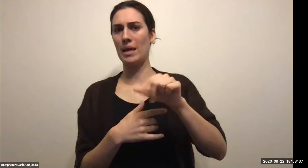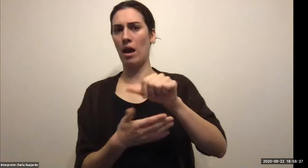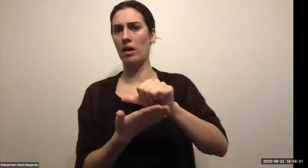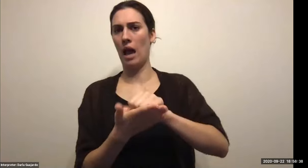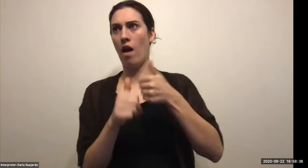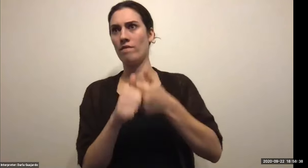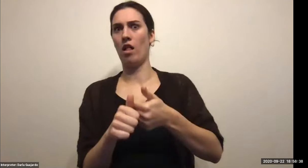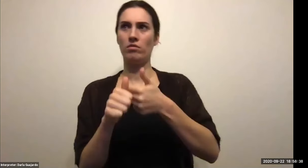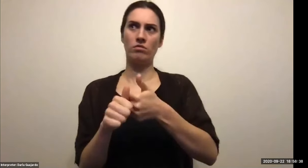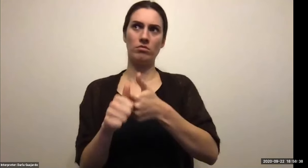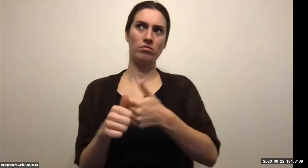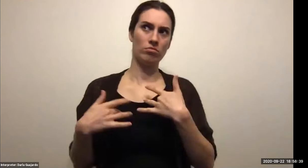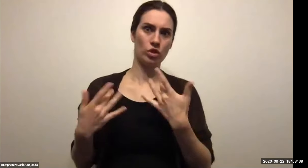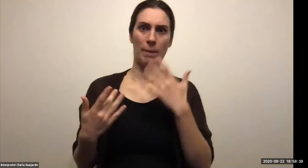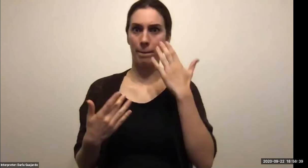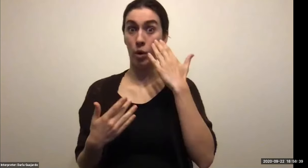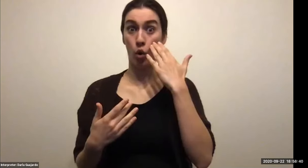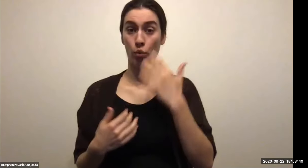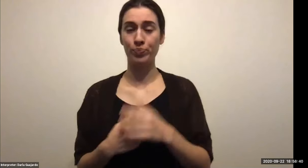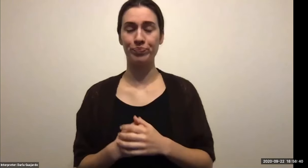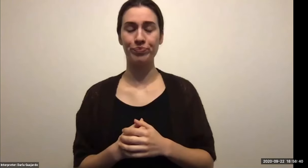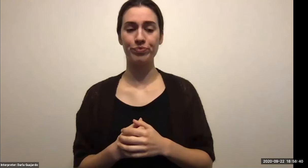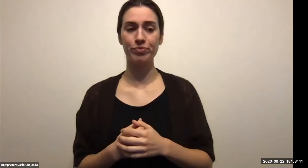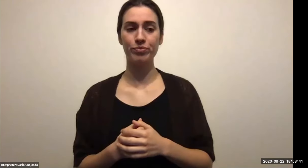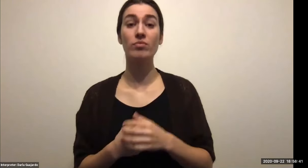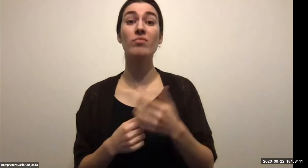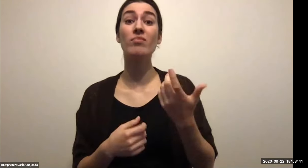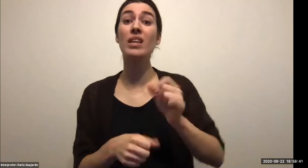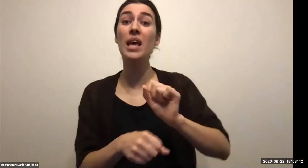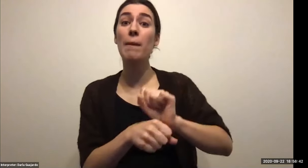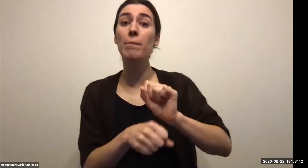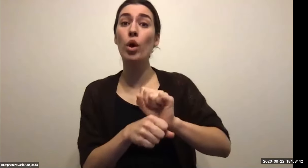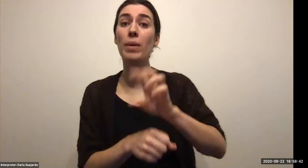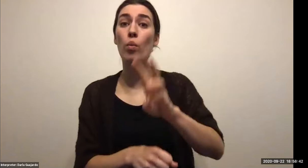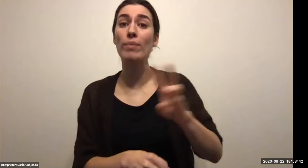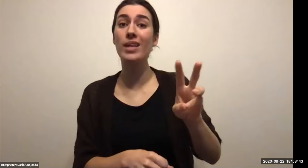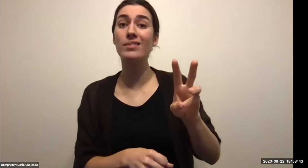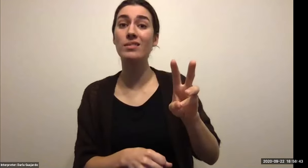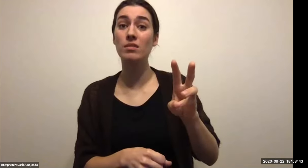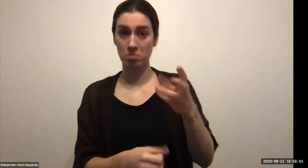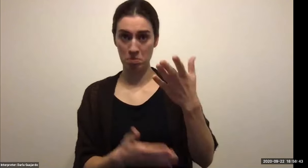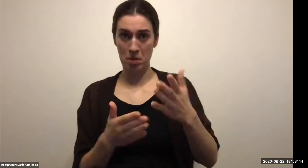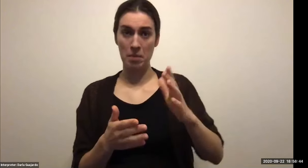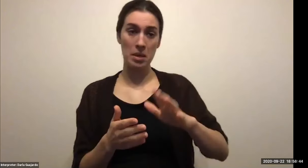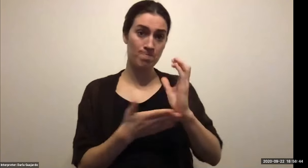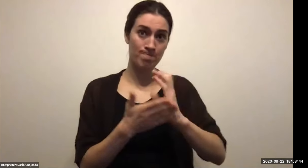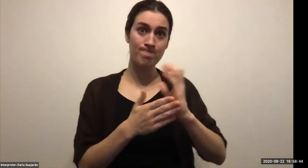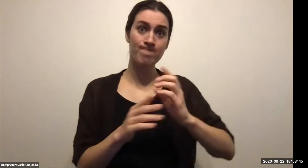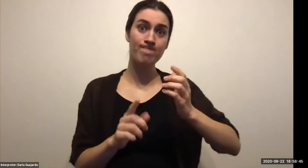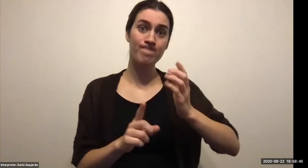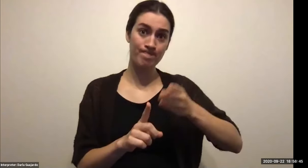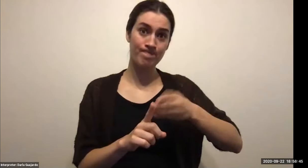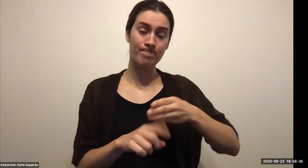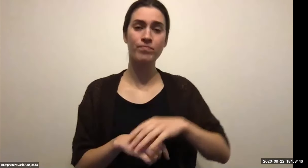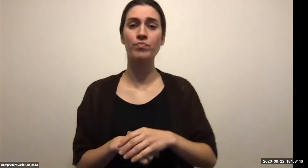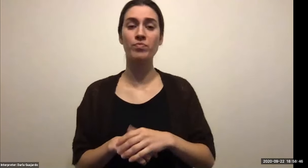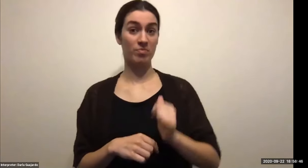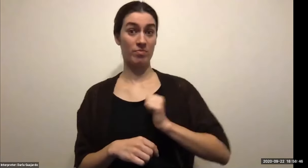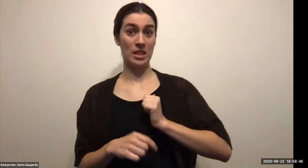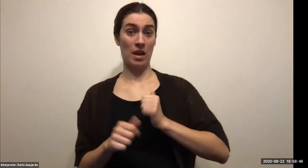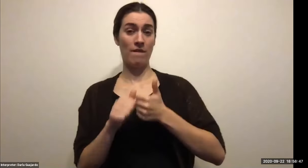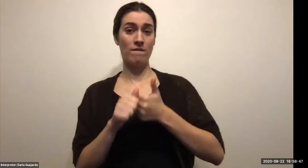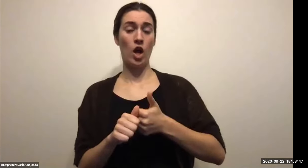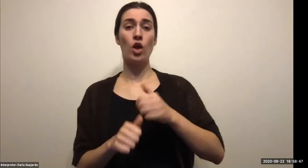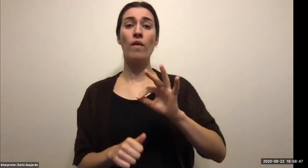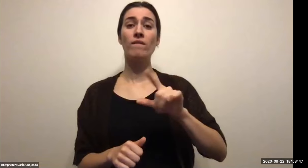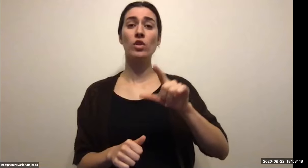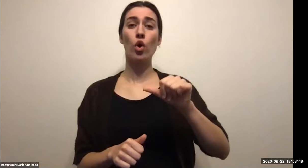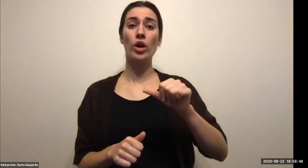Keith Wolling: Beach operation hotel on the ocean on either side or the Gulf did fairly well. They probably ran full on weekends during the week they may ran about 50% occupancy